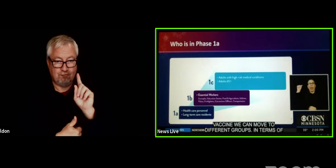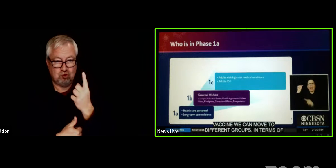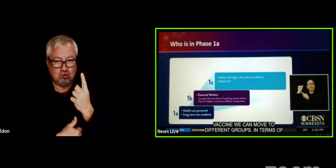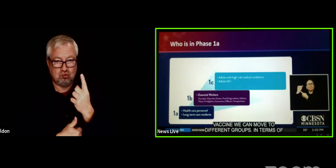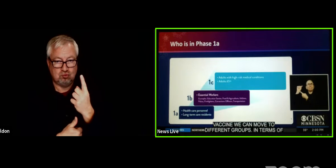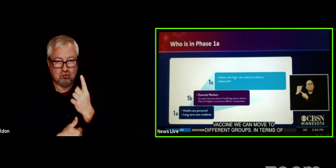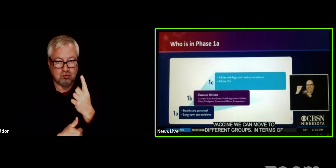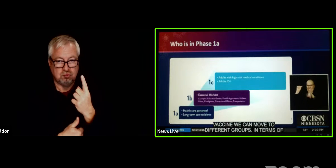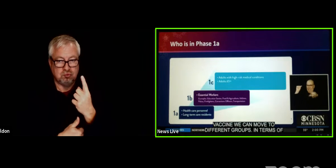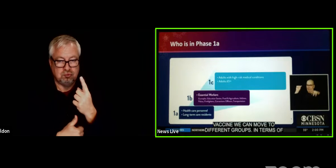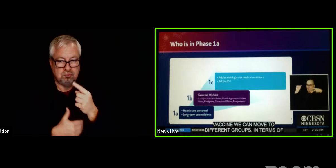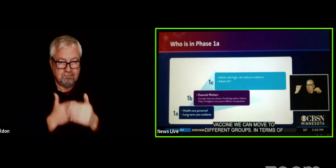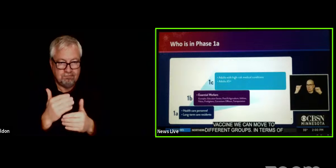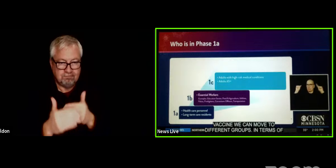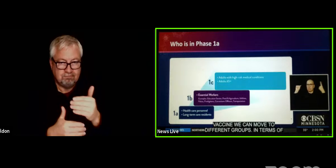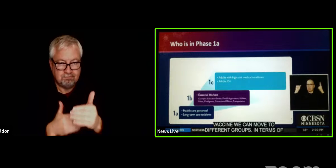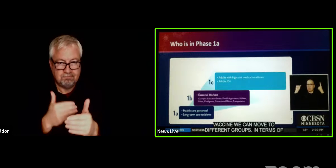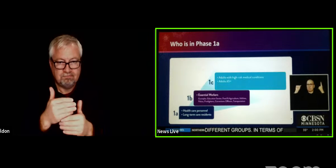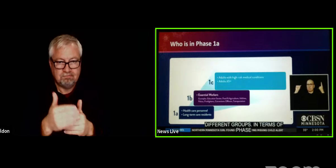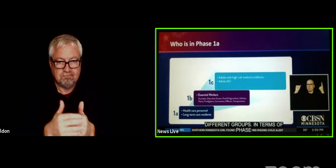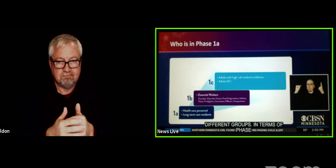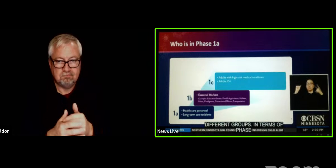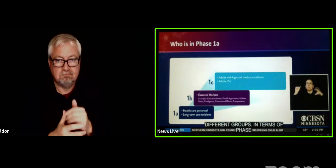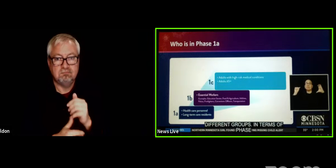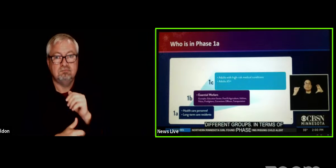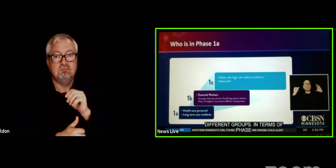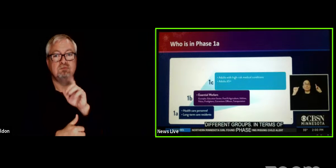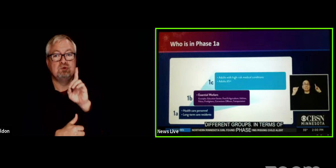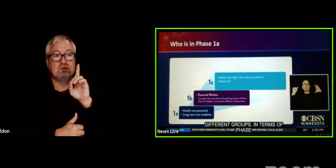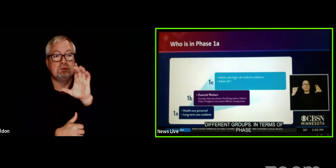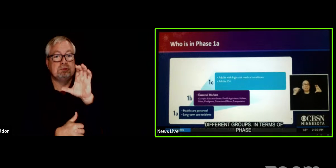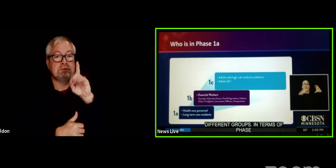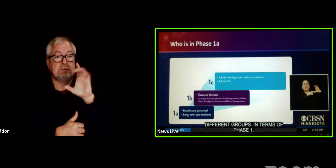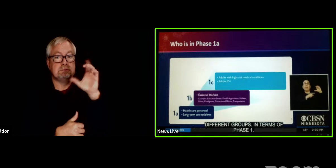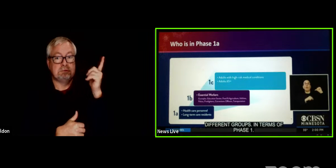ACIP REYNOLDS THAT HEALTH CARE PERSONNEL AND LONG-TERM CARE